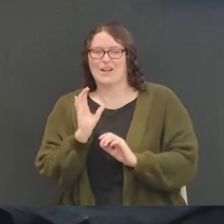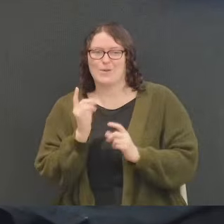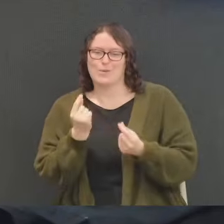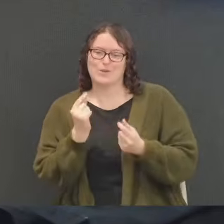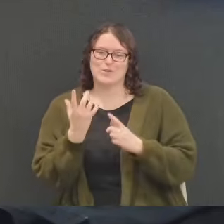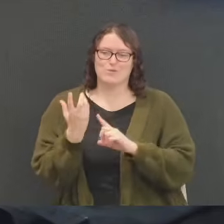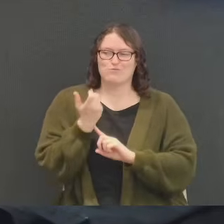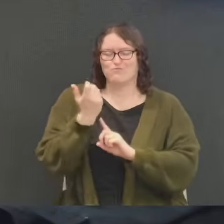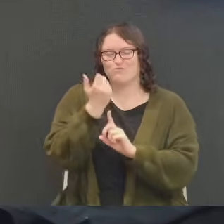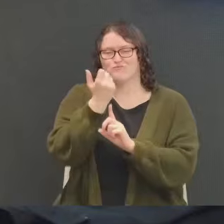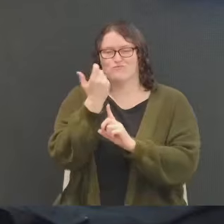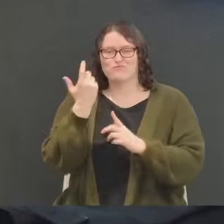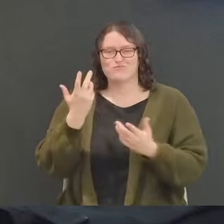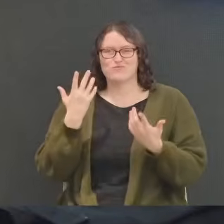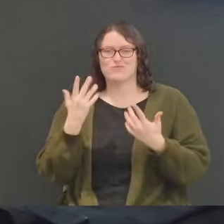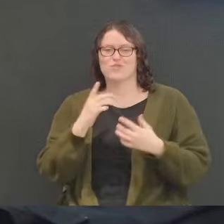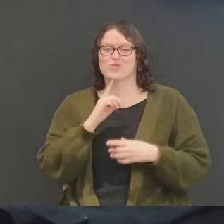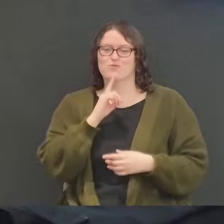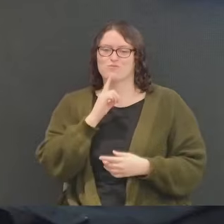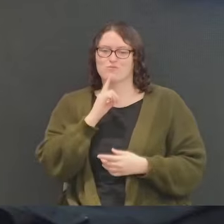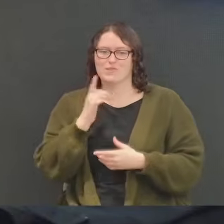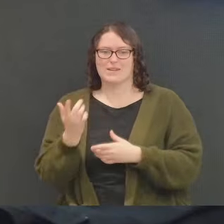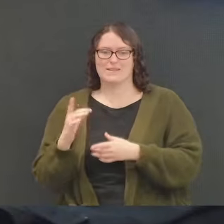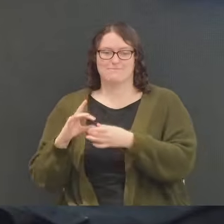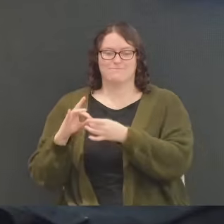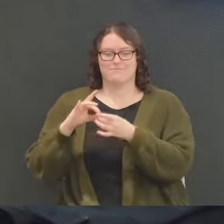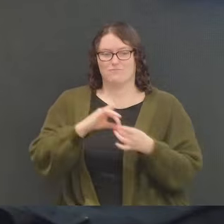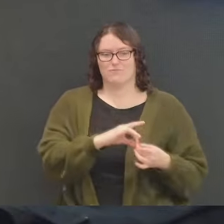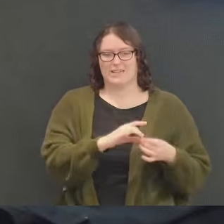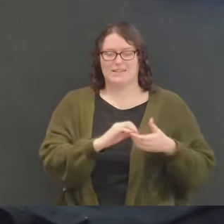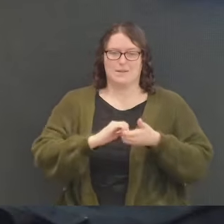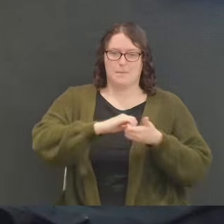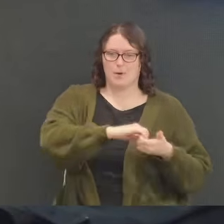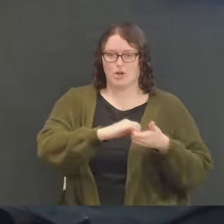some of which are being done in conjunction with the city of Cincinnati. So, just want to put that